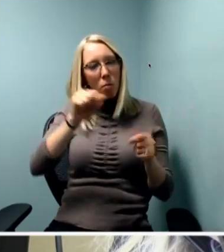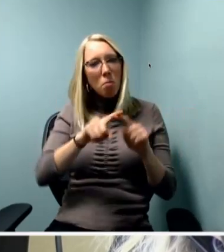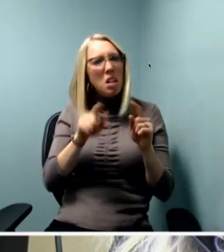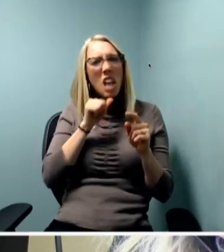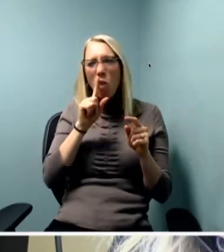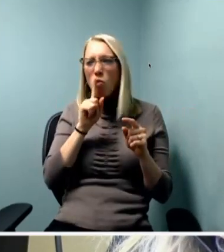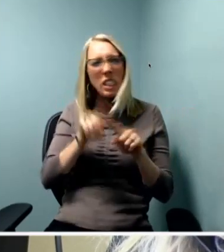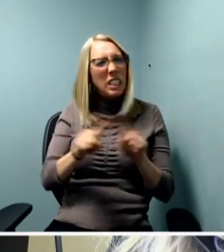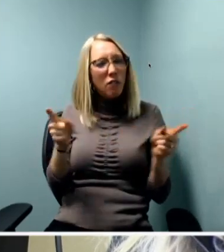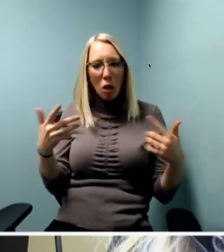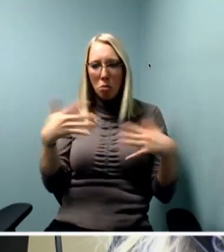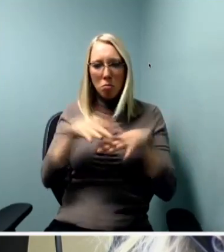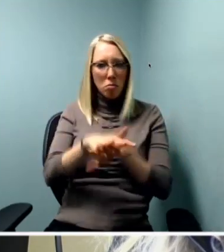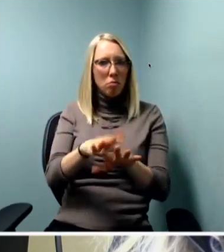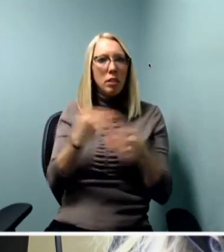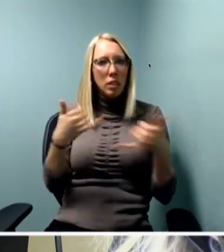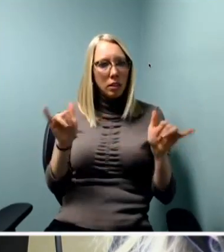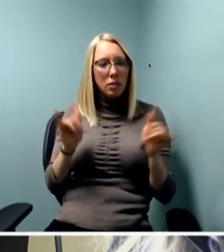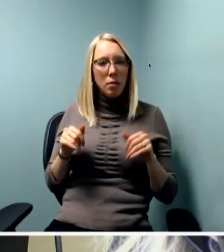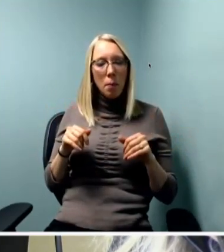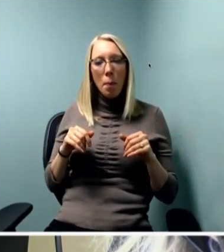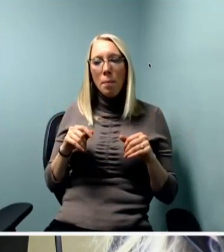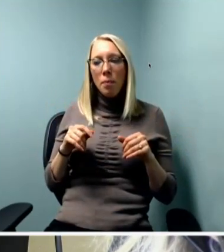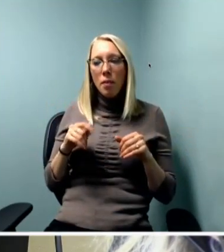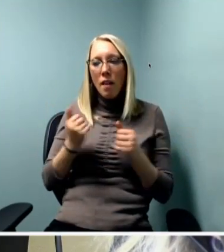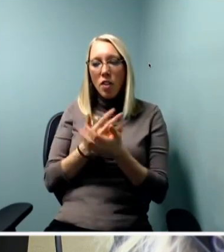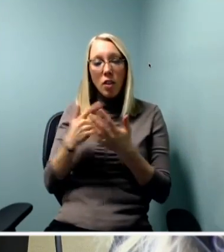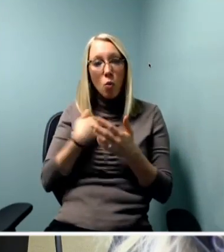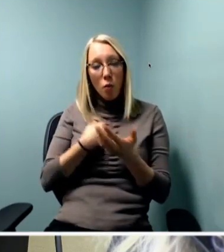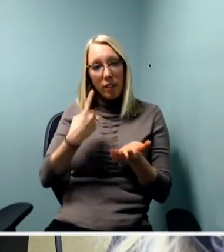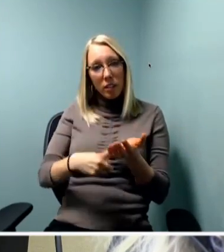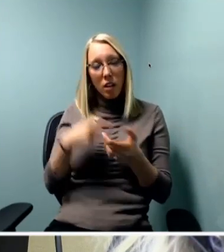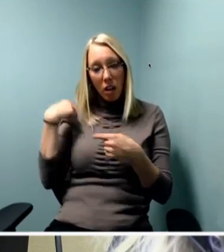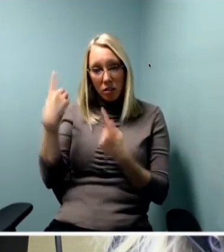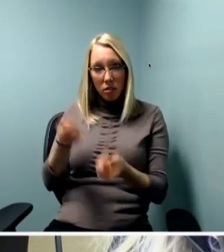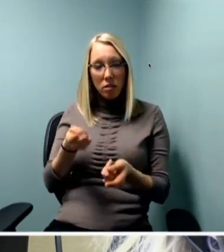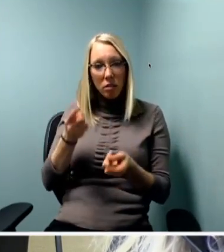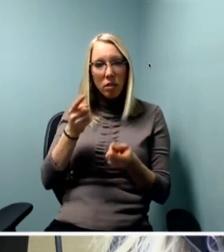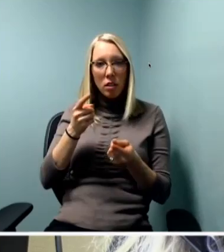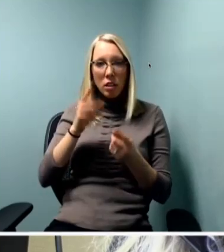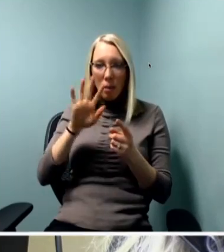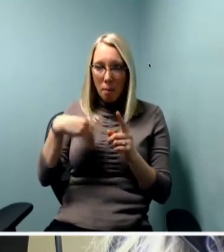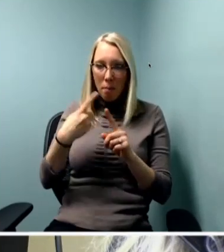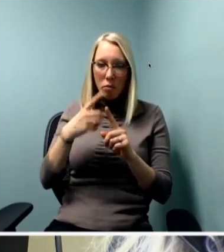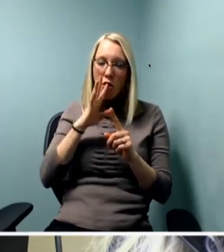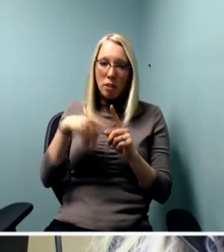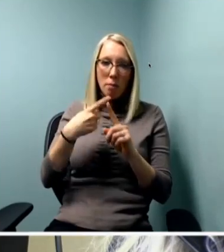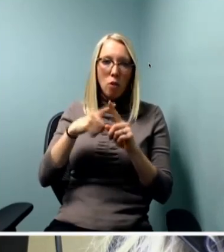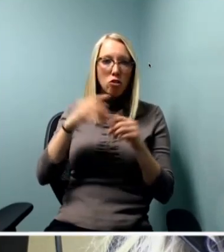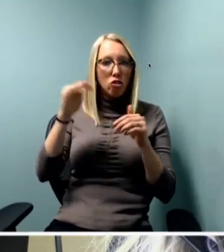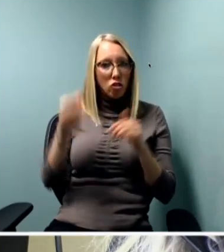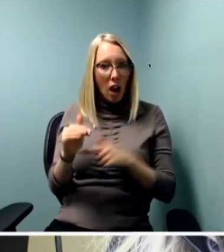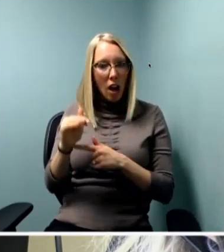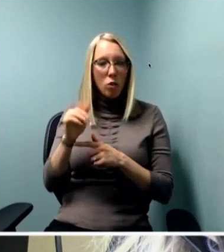really boils down to the reality of the child with the disability coming up through the system and this society.